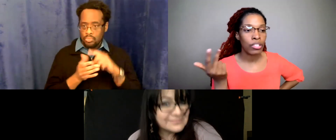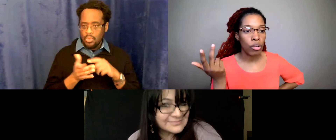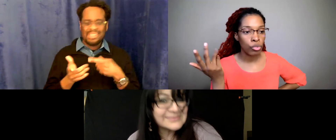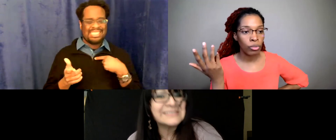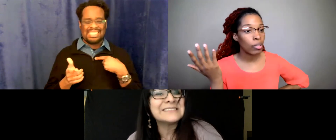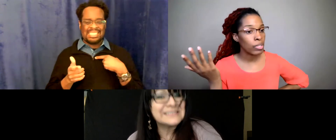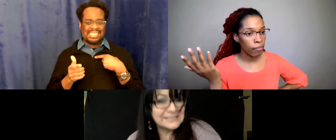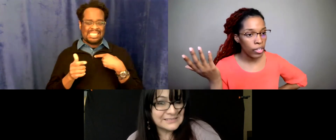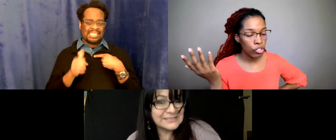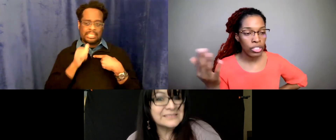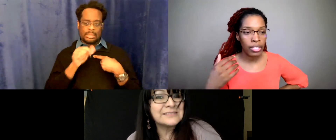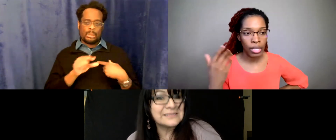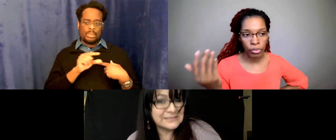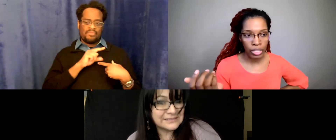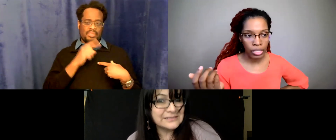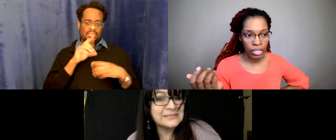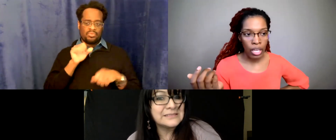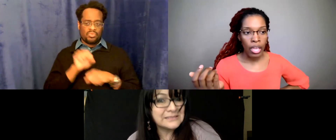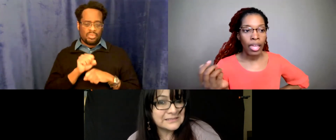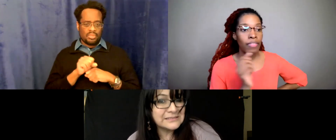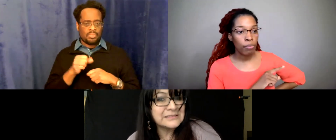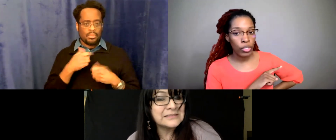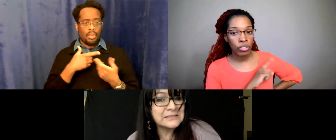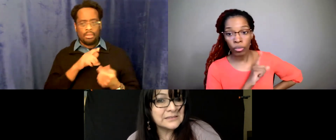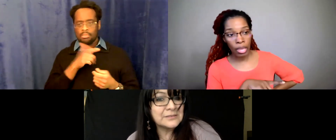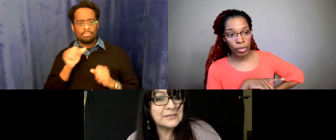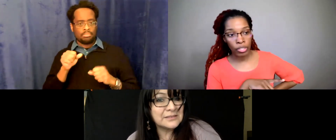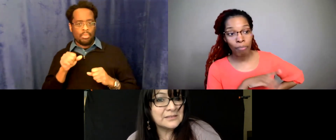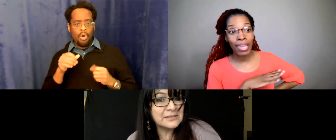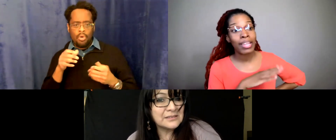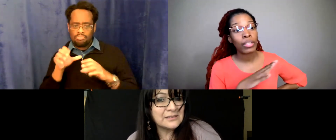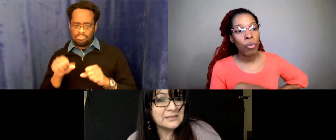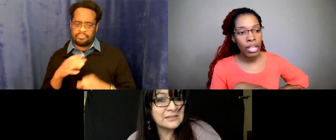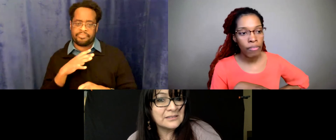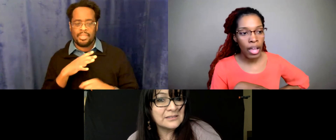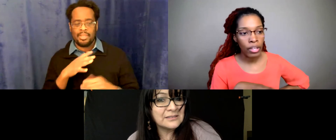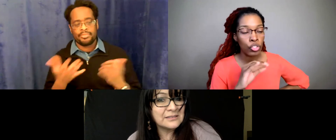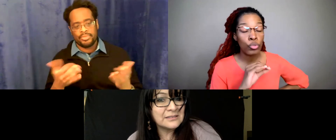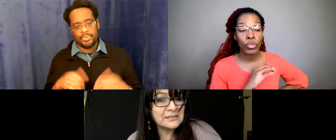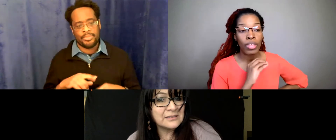cultural linguistic features as i present and this person or that person may not qualify due to them